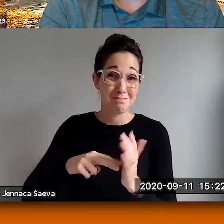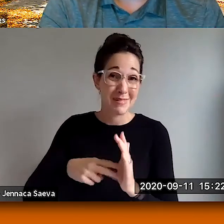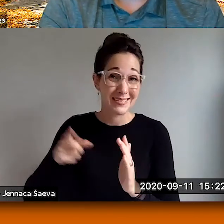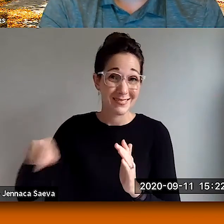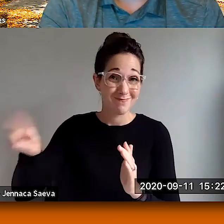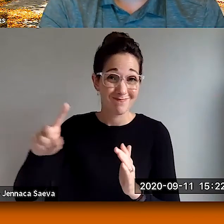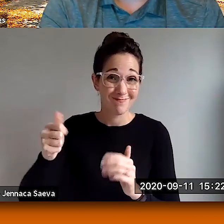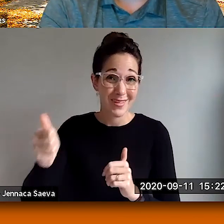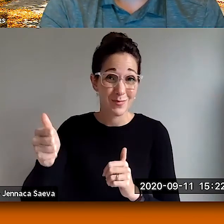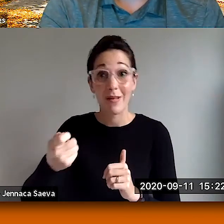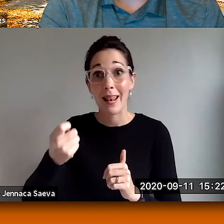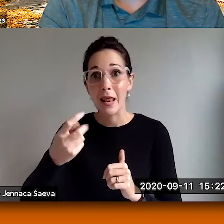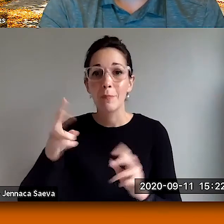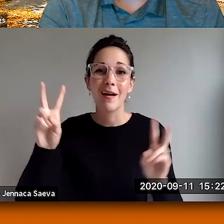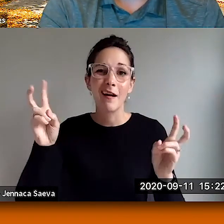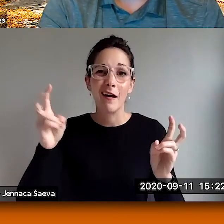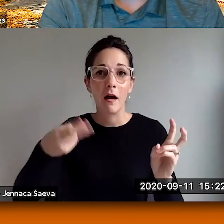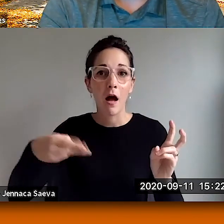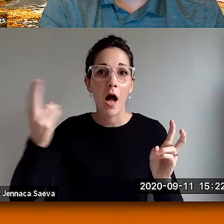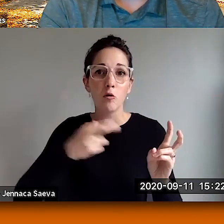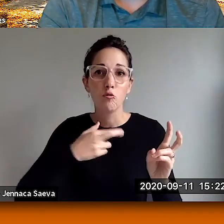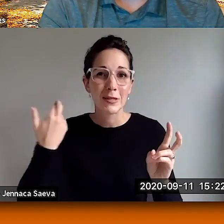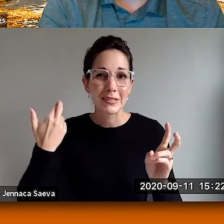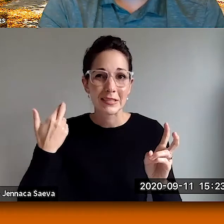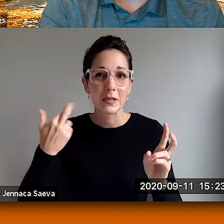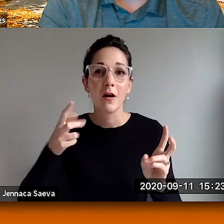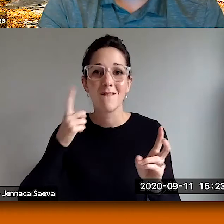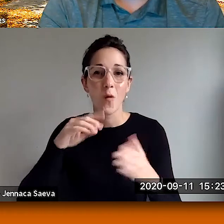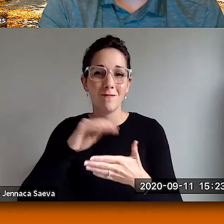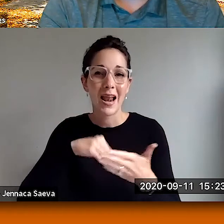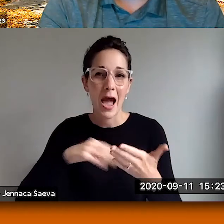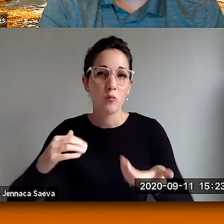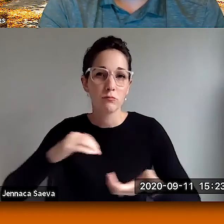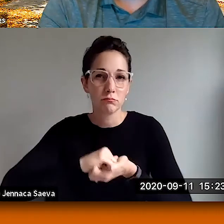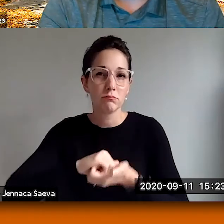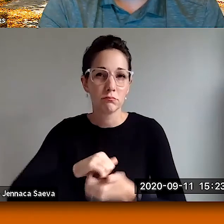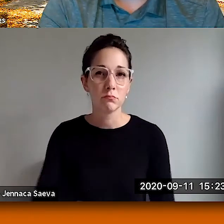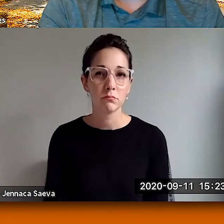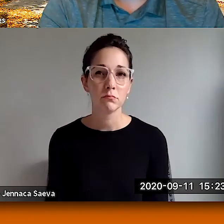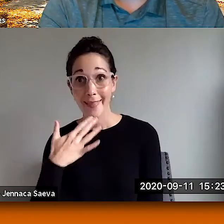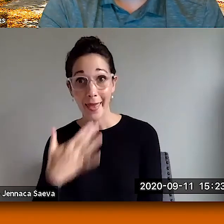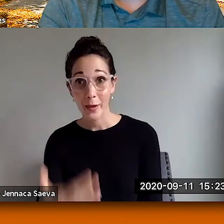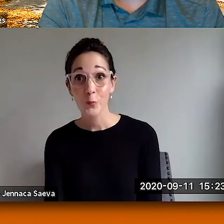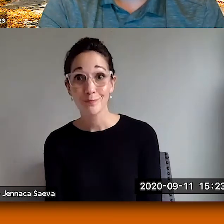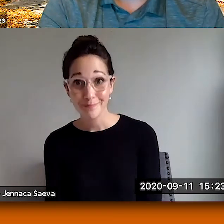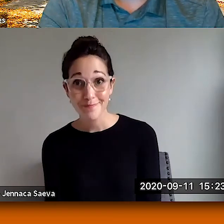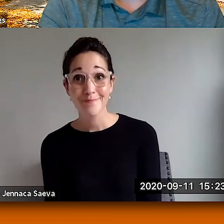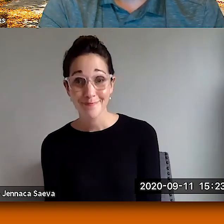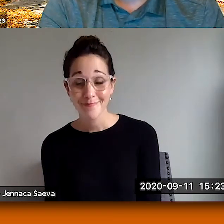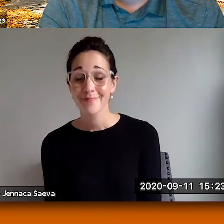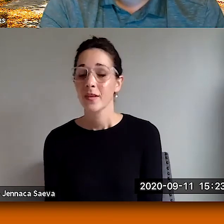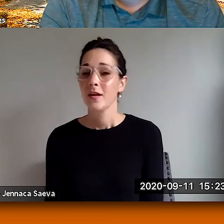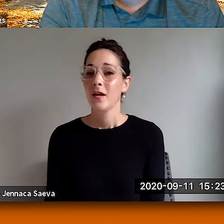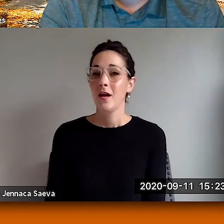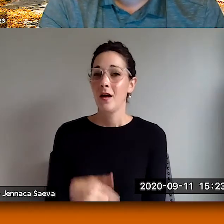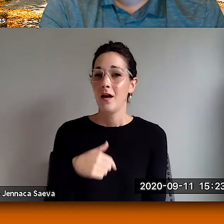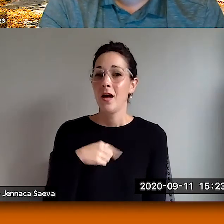but that's really the only thing I can think of that would be a little different. I do just want to note something.